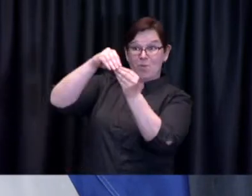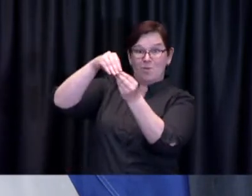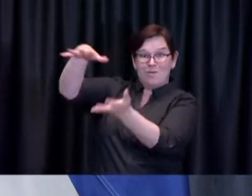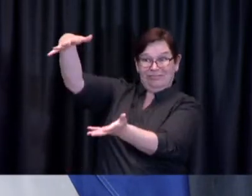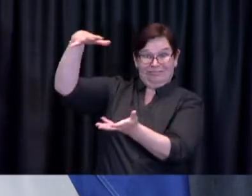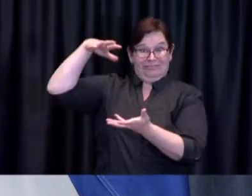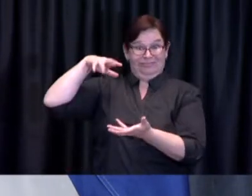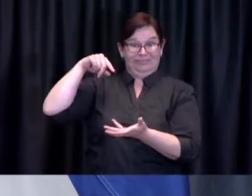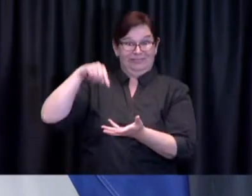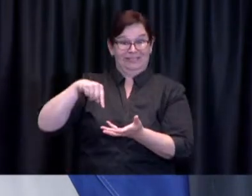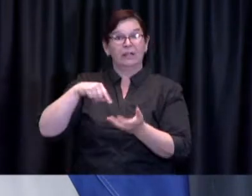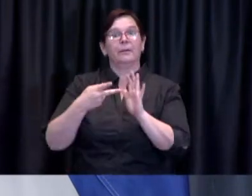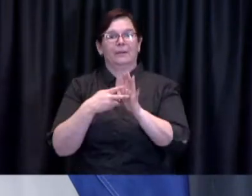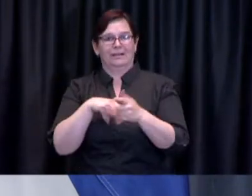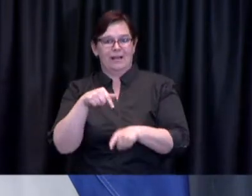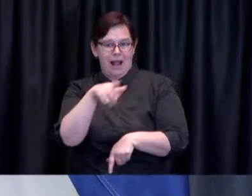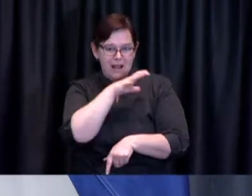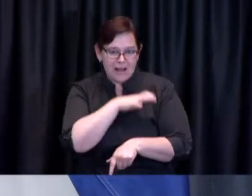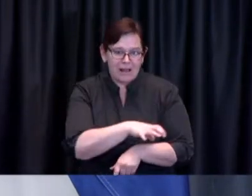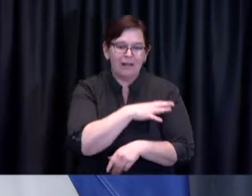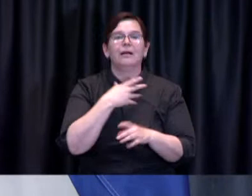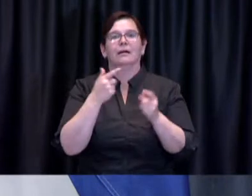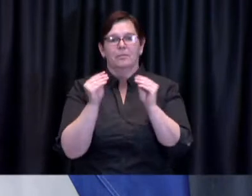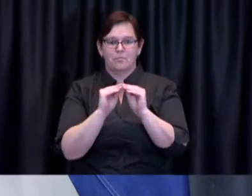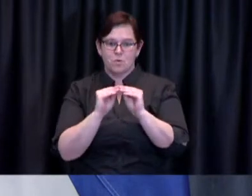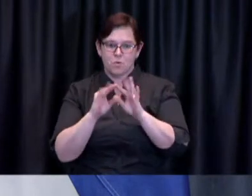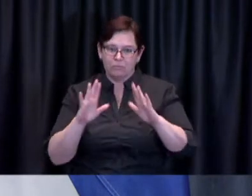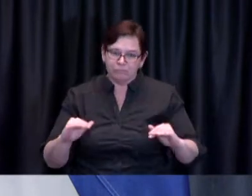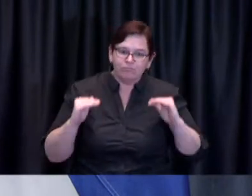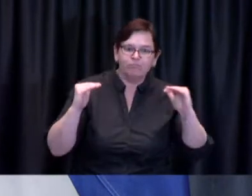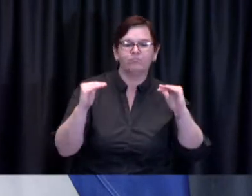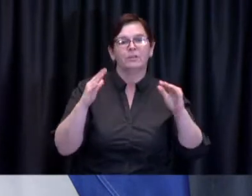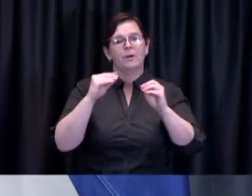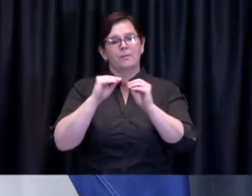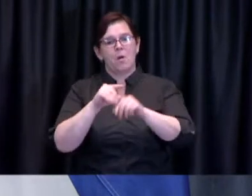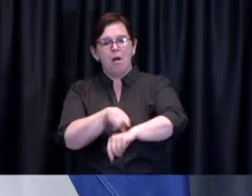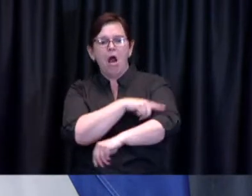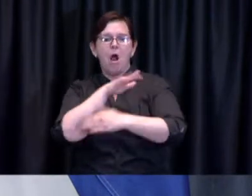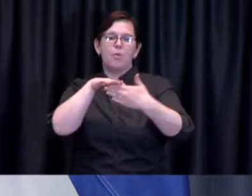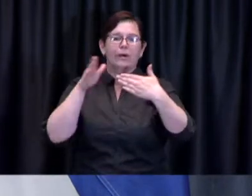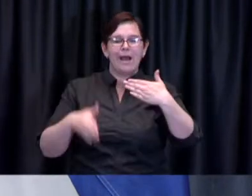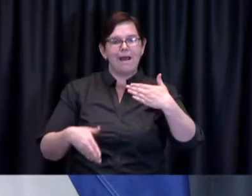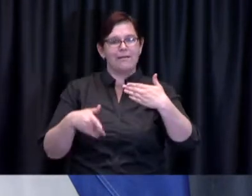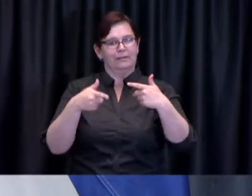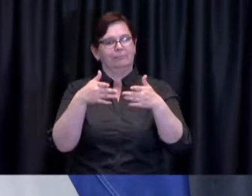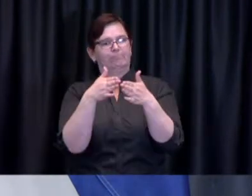this weekend for a long weekend dose drive this Victoria day weekend you can help make sure this